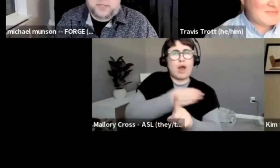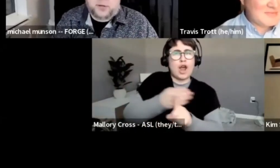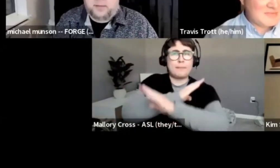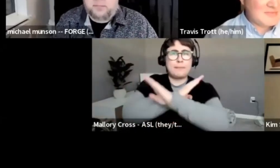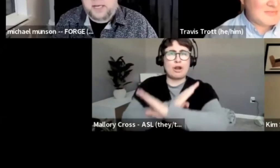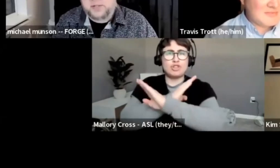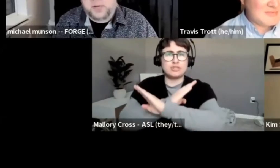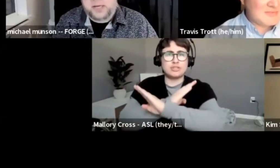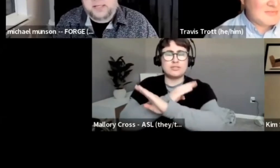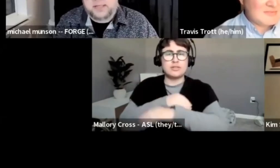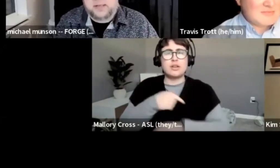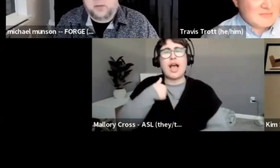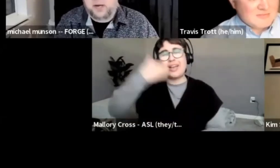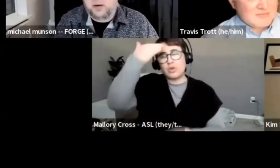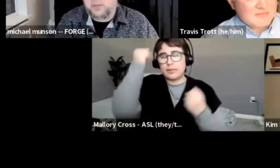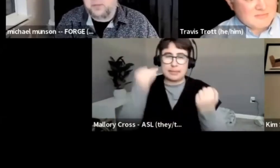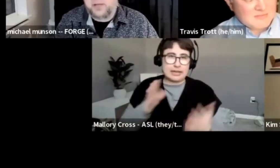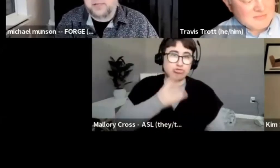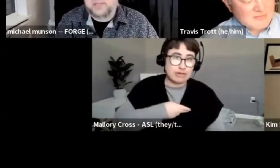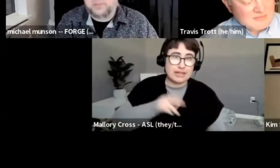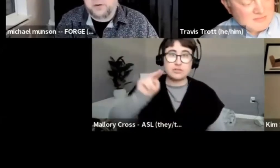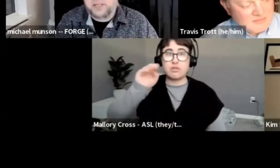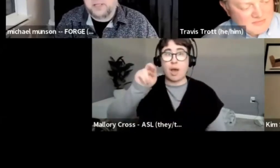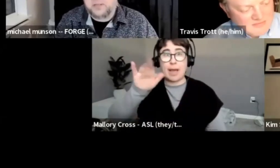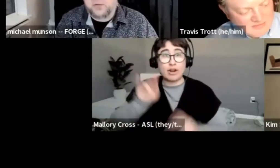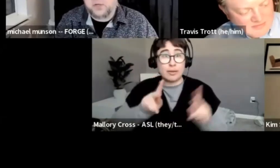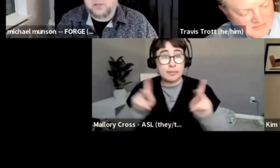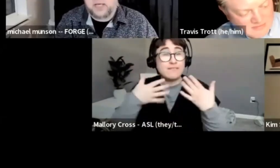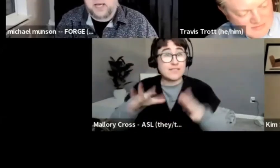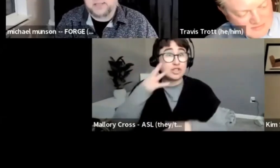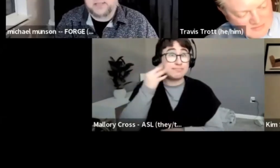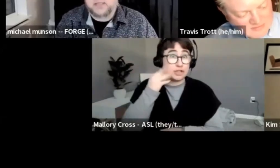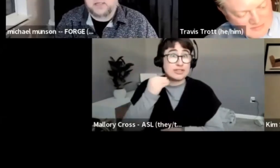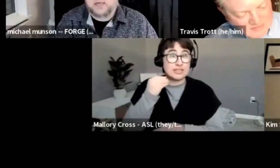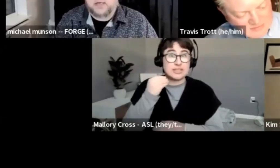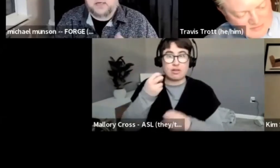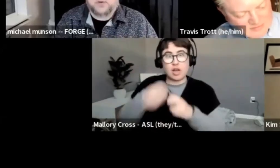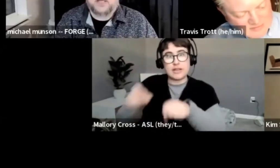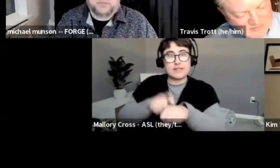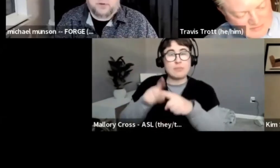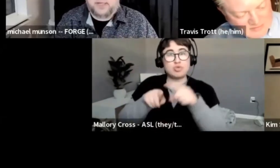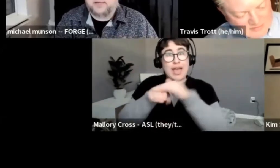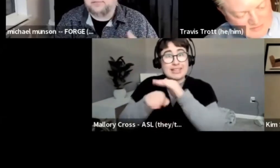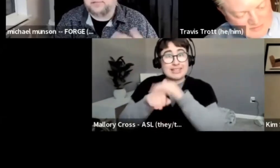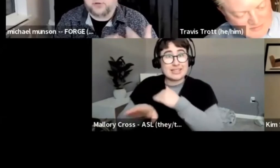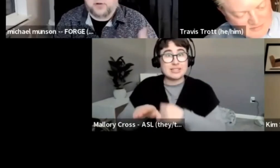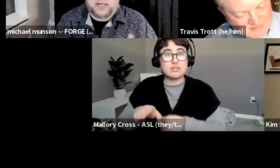All of us know that many trans and nonbinary people have experienced difficulty accessing trans affirming,